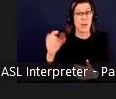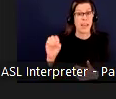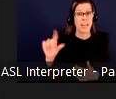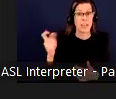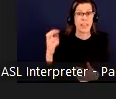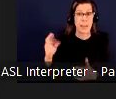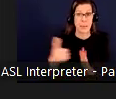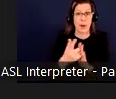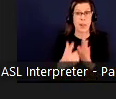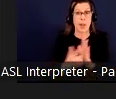might want to be careful about.